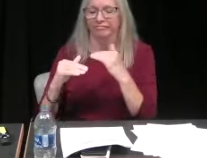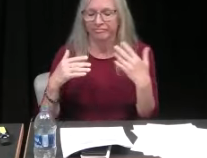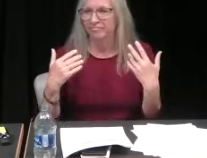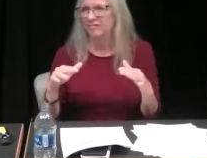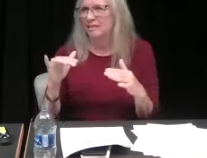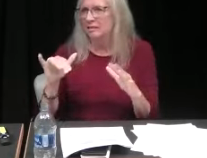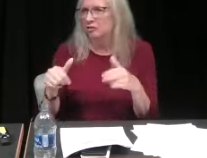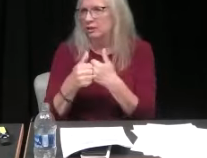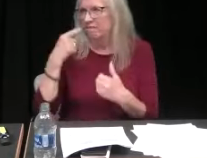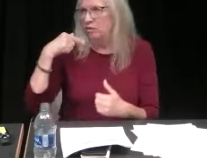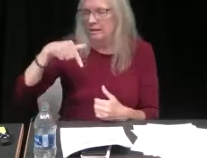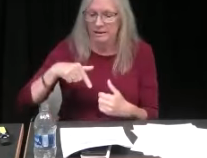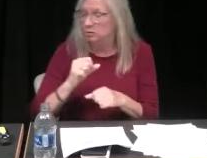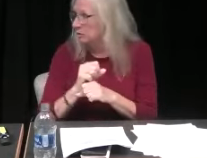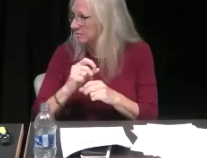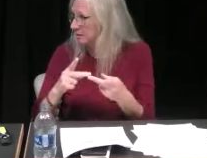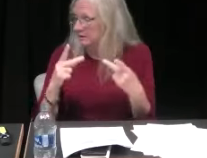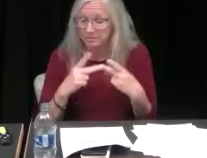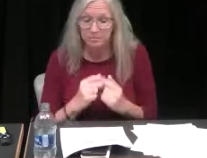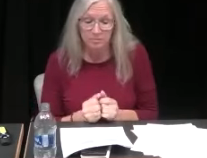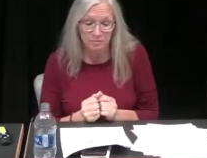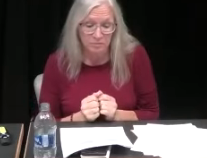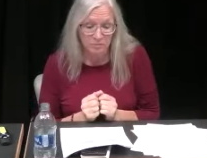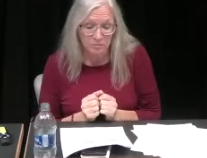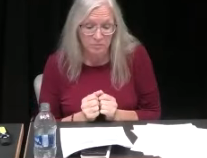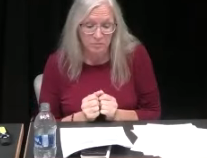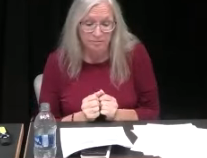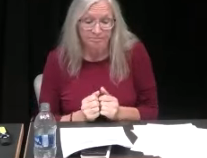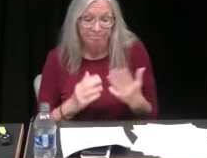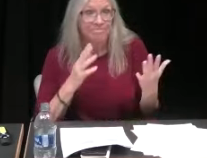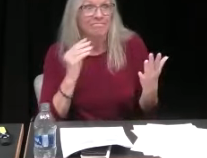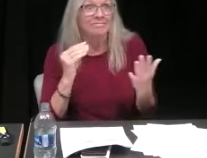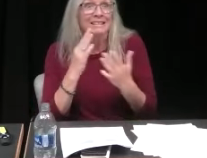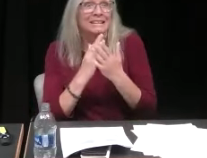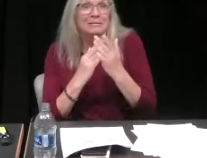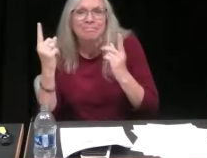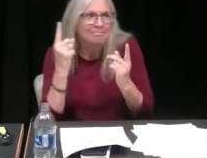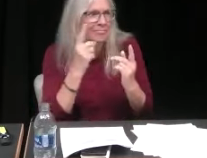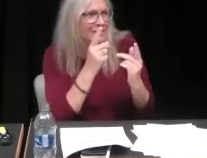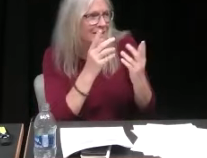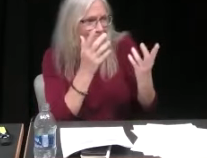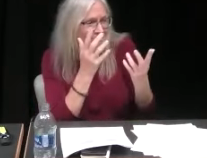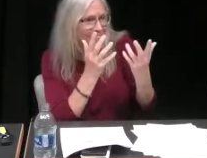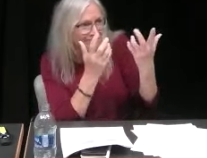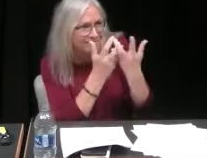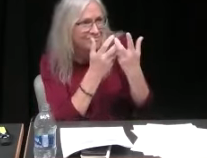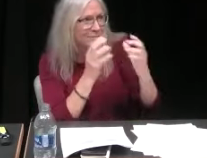there's a lot of barriers and challenges um that we face that carry over into the workplace and